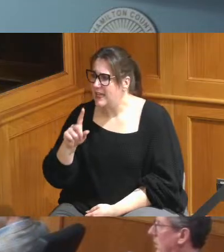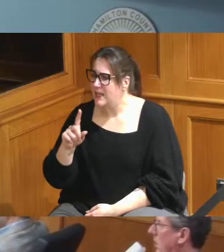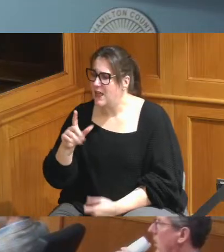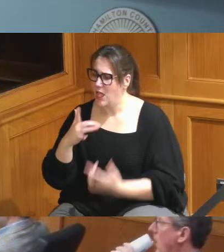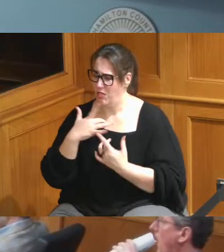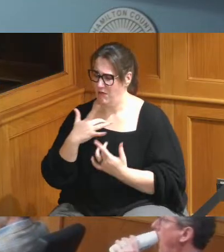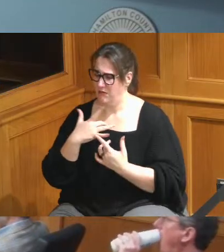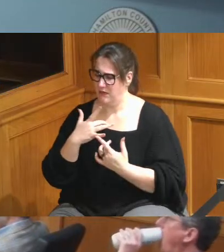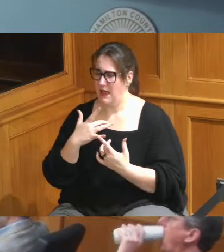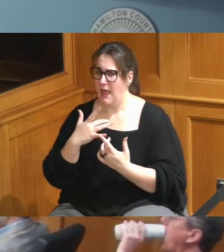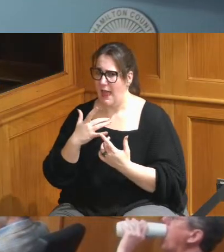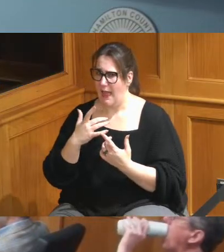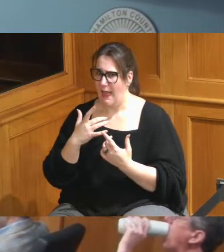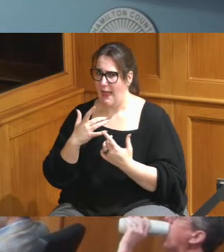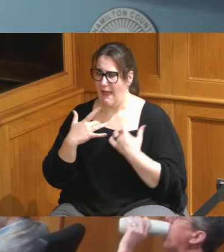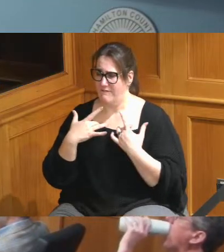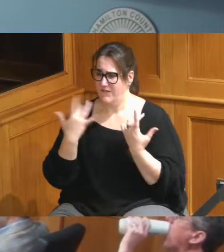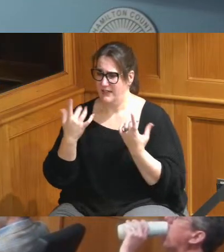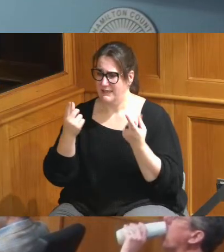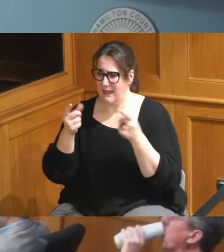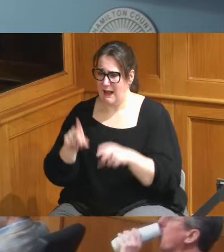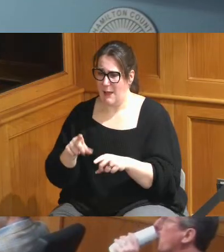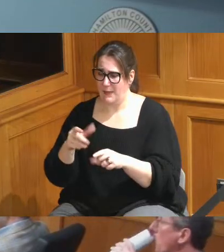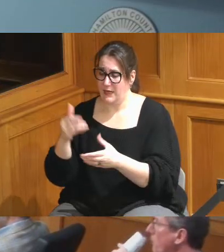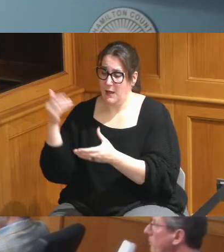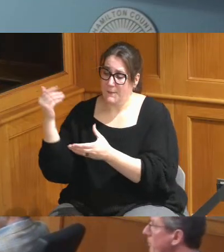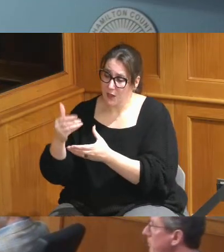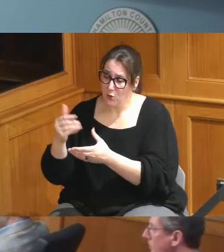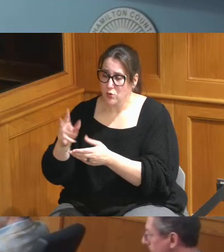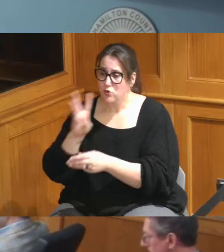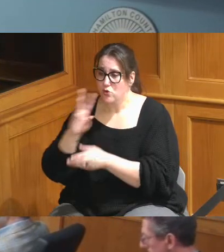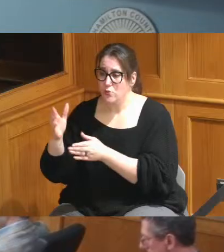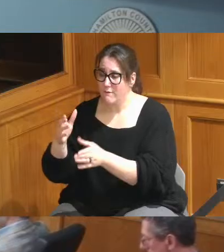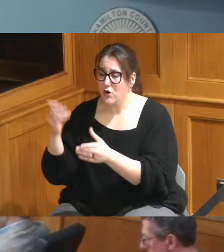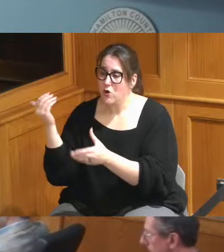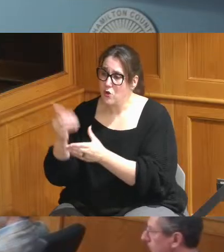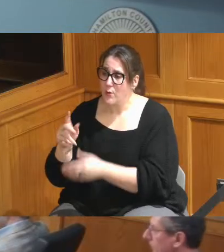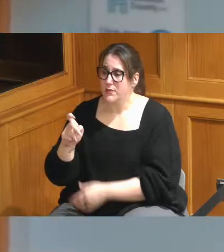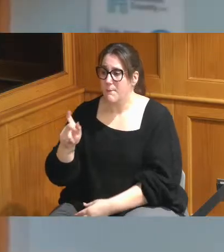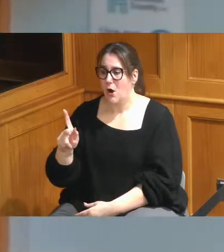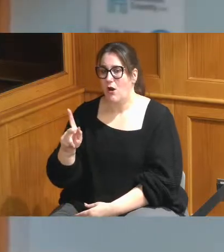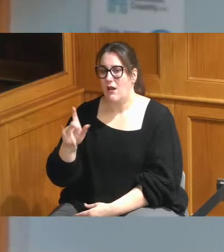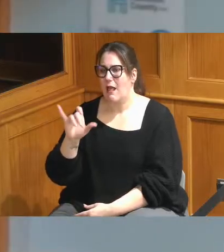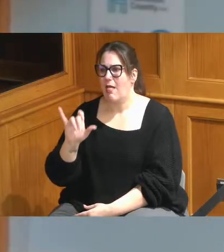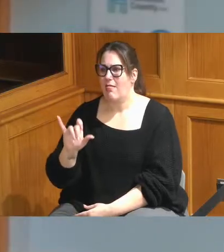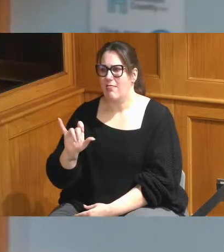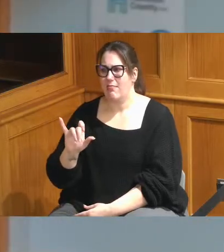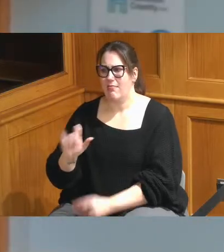and the draw of being closer to the river, closer to the park, that by itself creates a demand to be